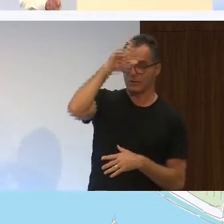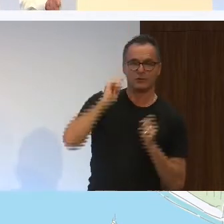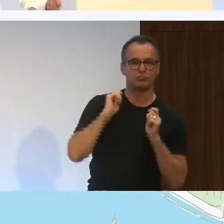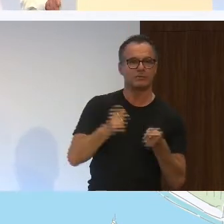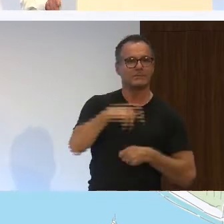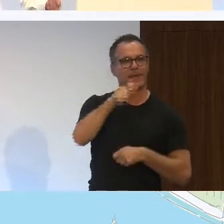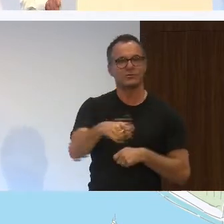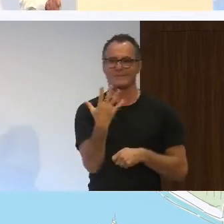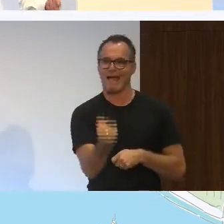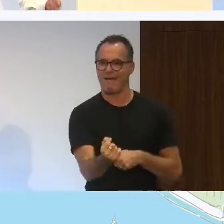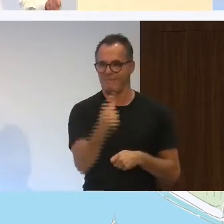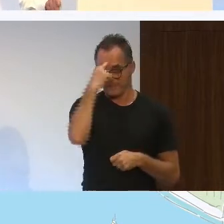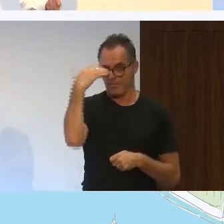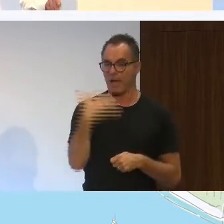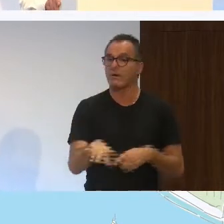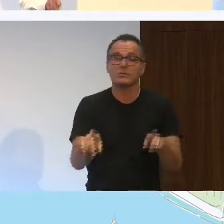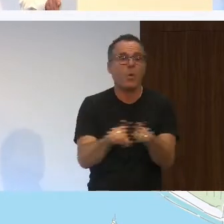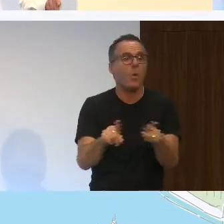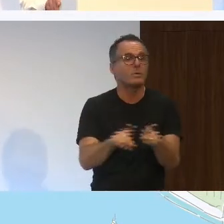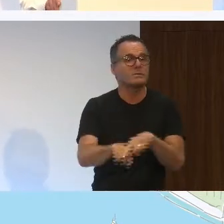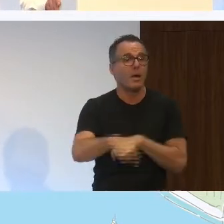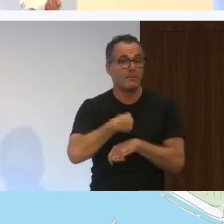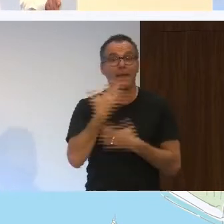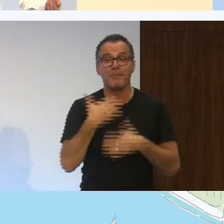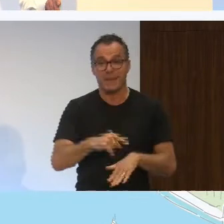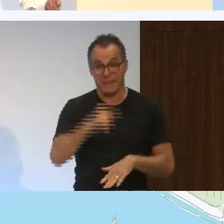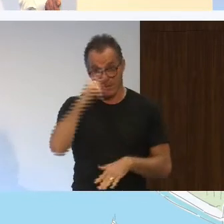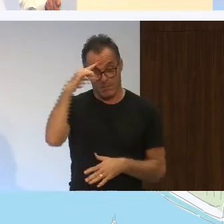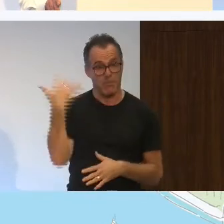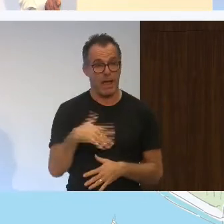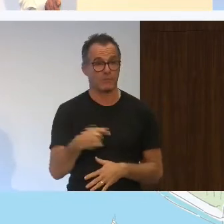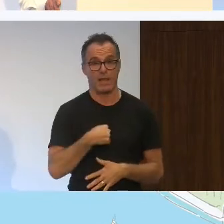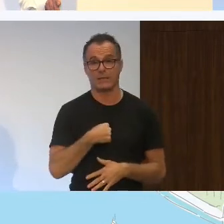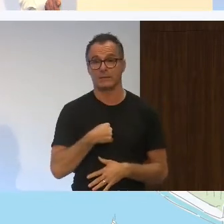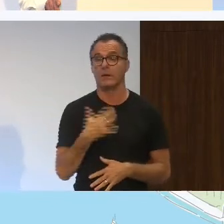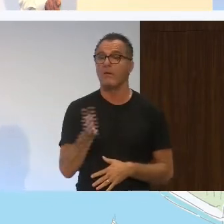with migraine, but also as someone who's had migraine since my mid-teens.